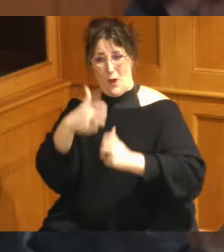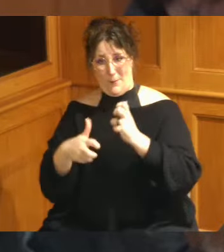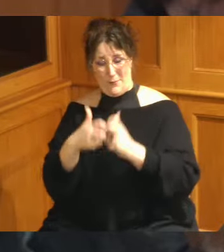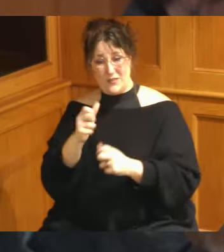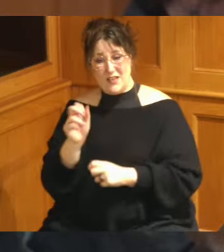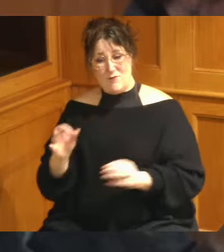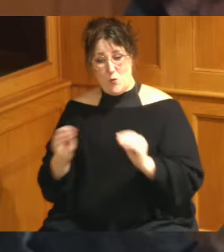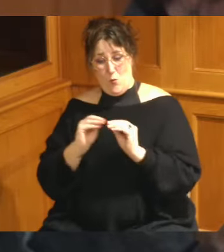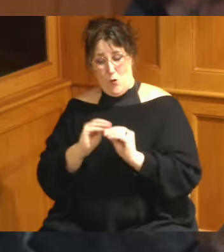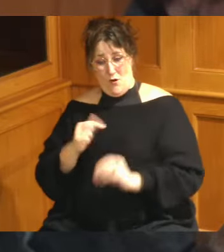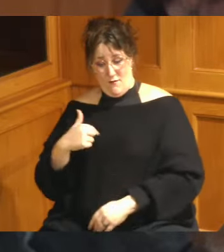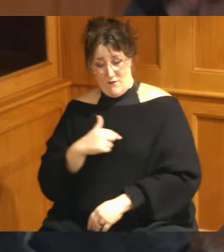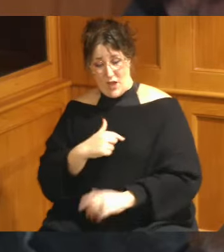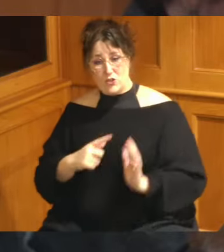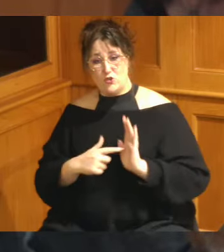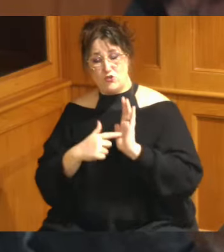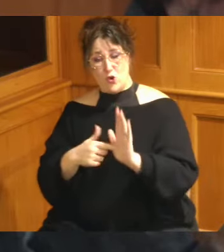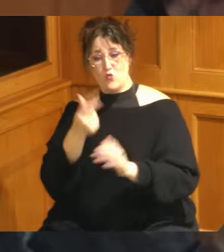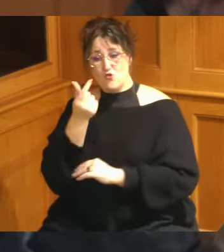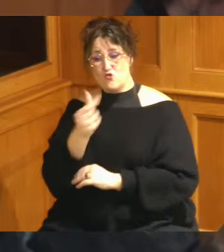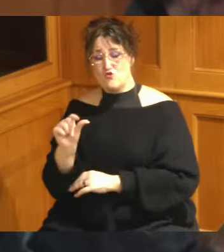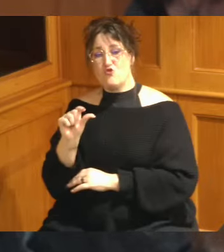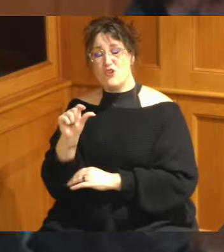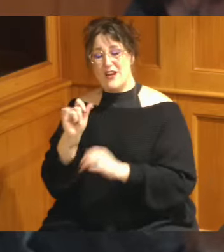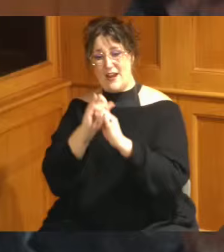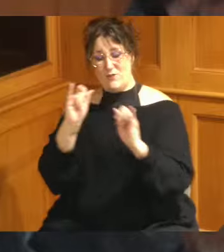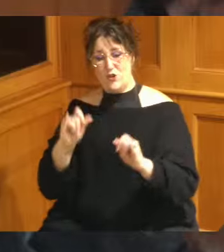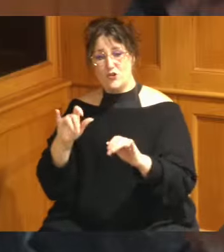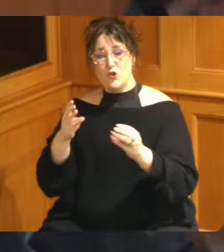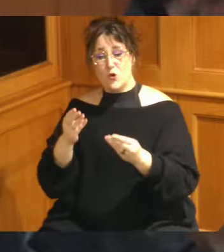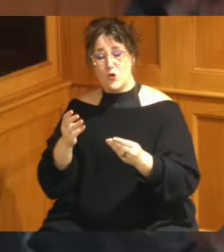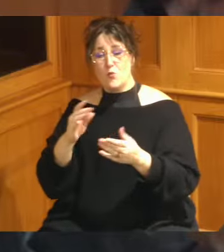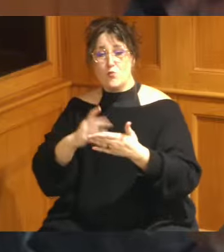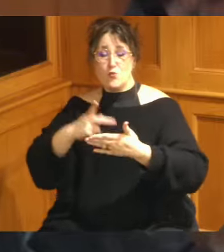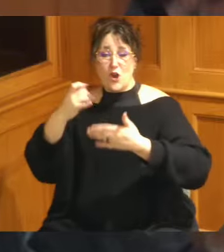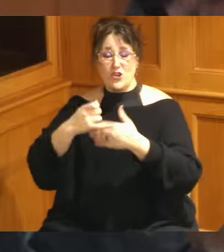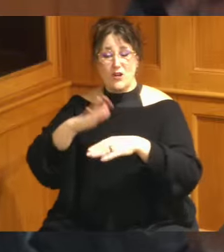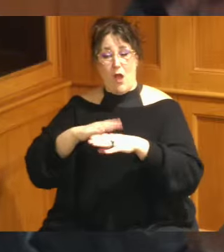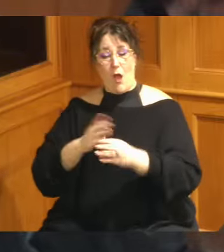of us showcase green infrastructure projects on their properties and if we could together